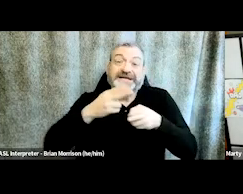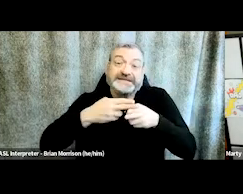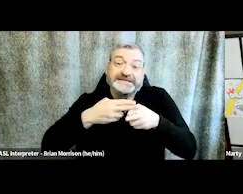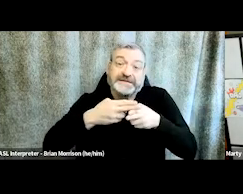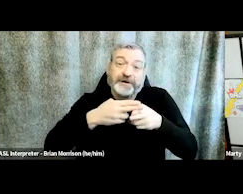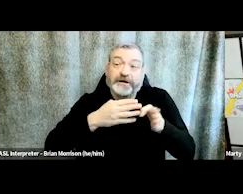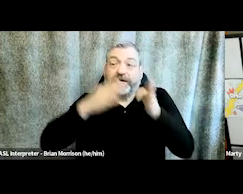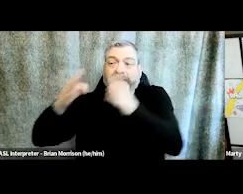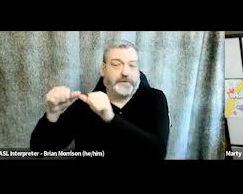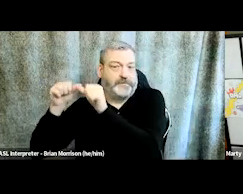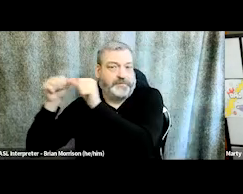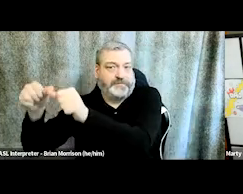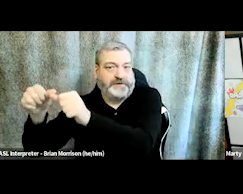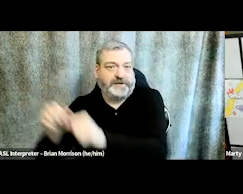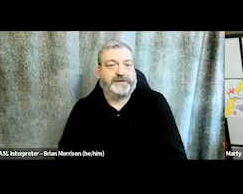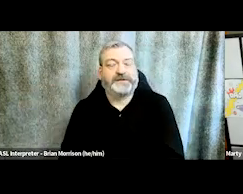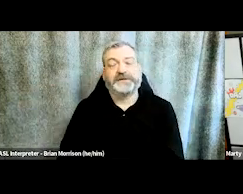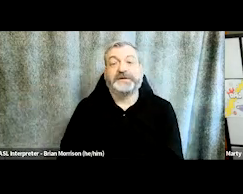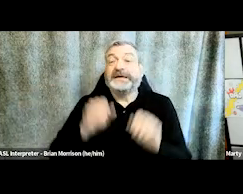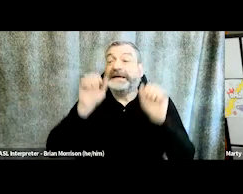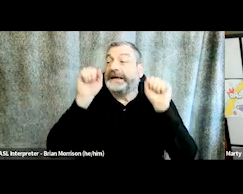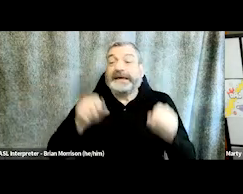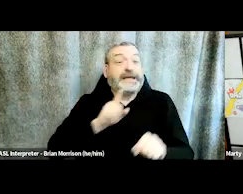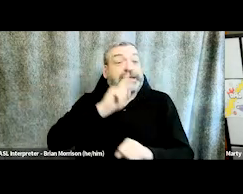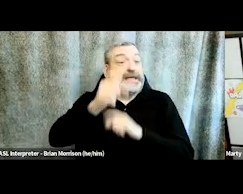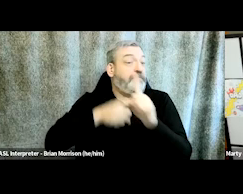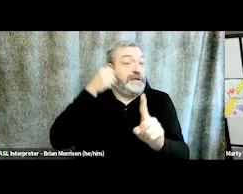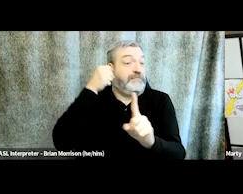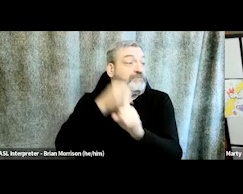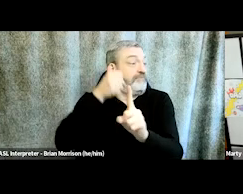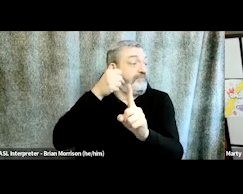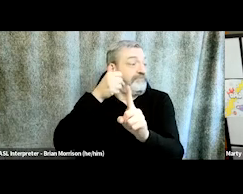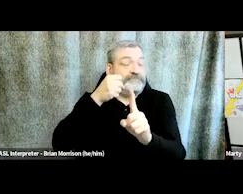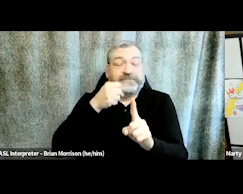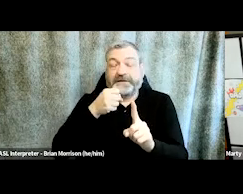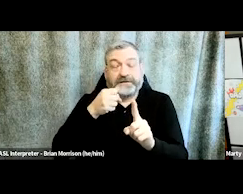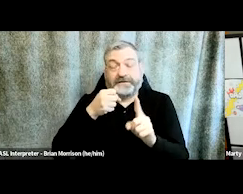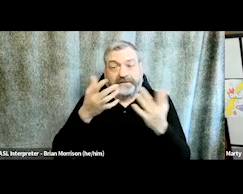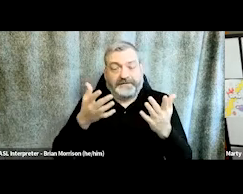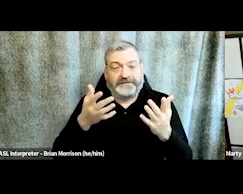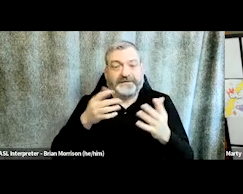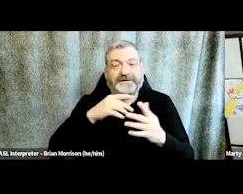There are a lot of times when you don't know when the person you are trying to communicate content to or engage